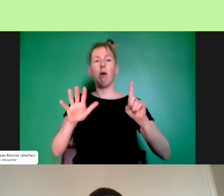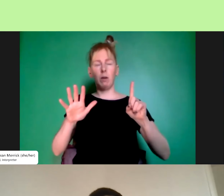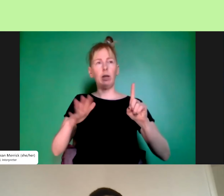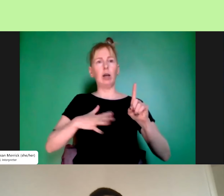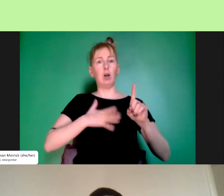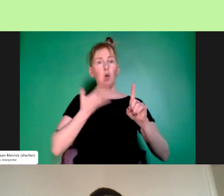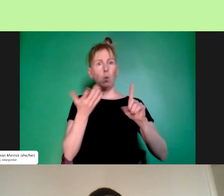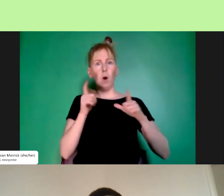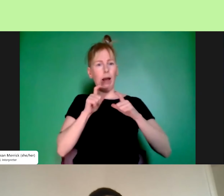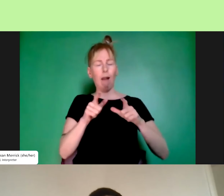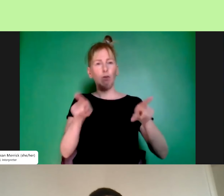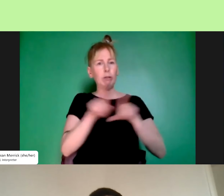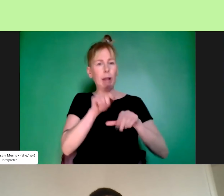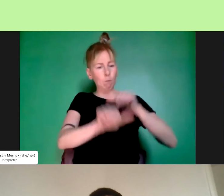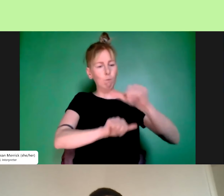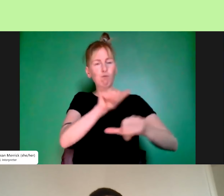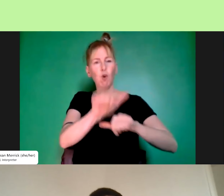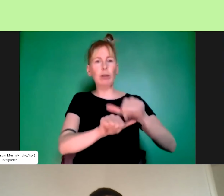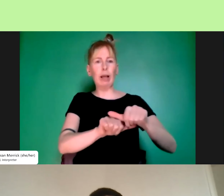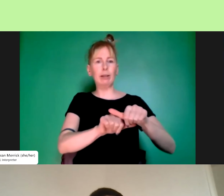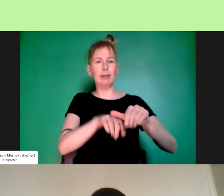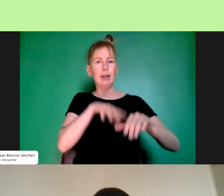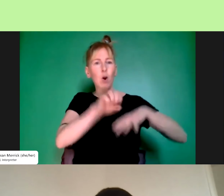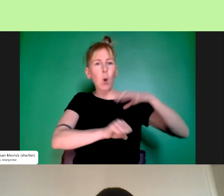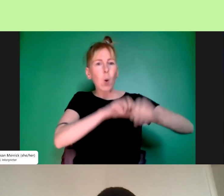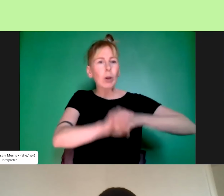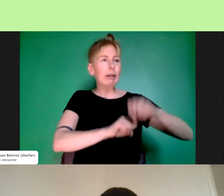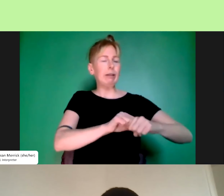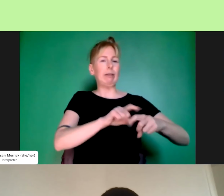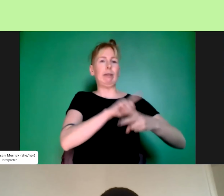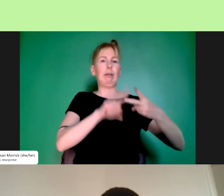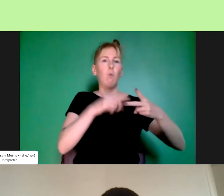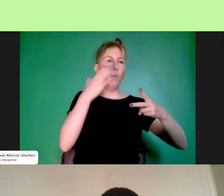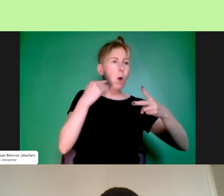that's one practical way, like the contract is an important part too. And always, don't be